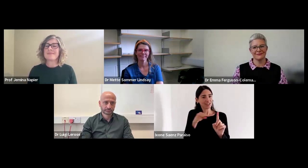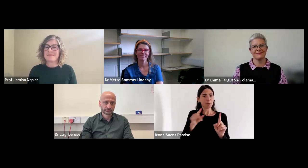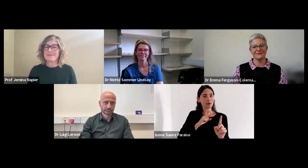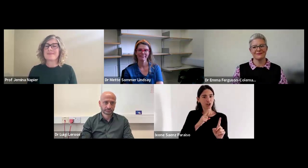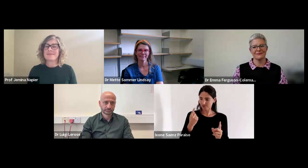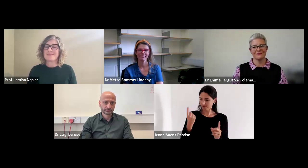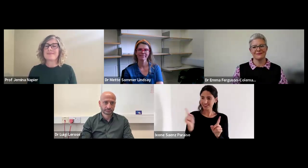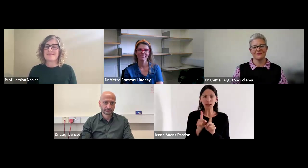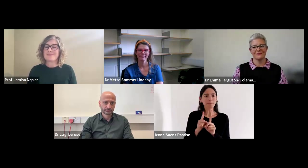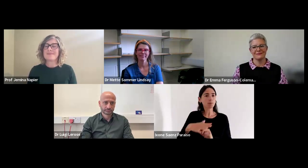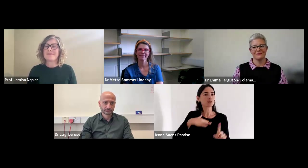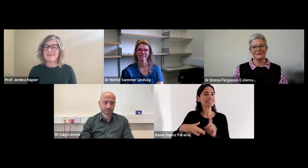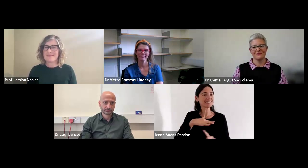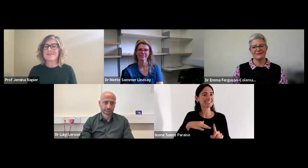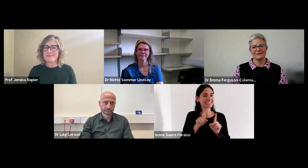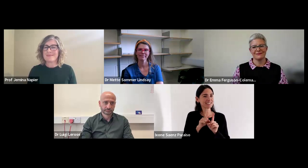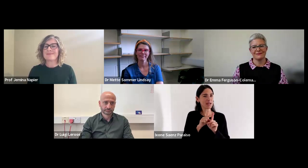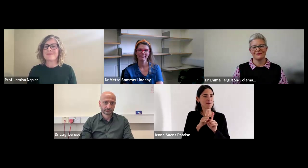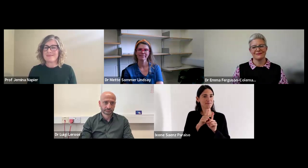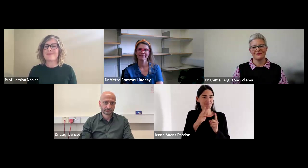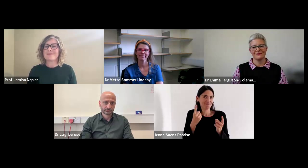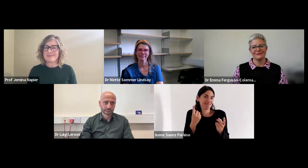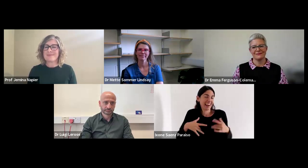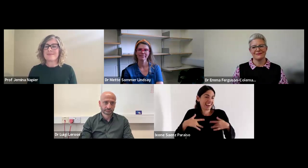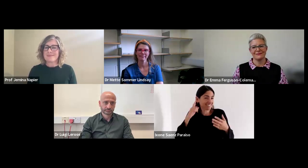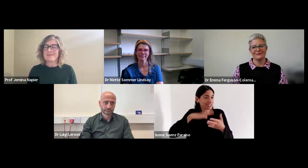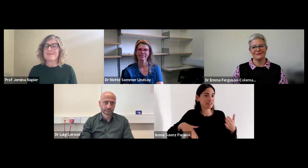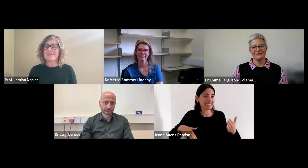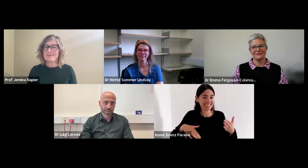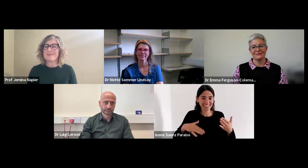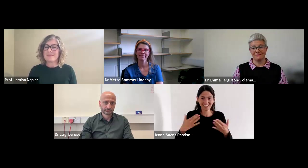so it's almost like a validation, that we are in the same Community as such